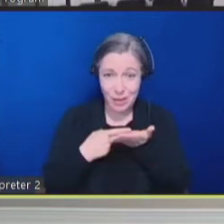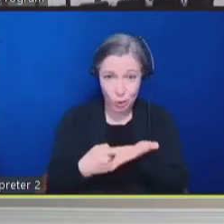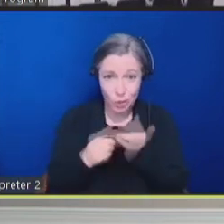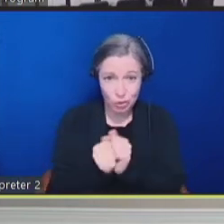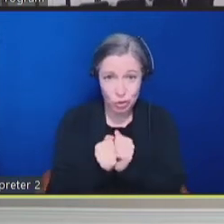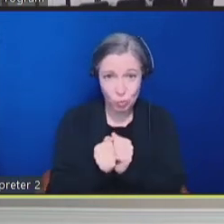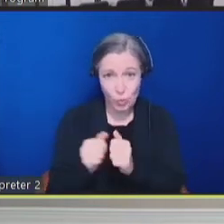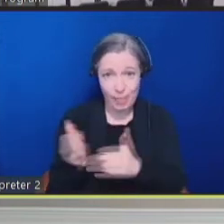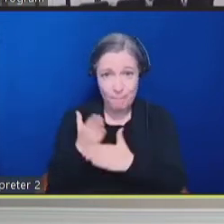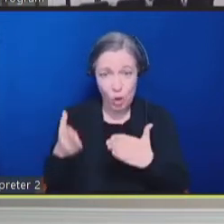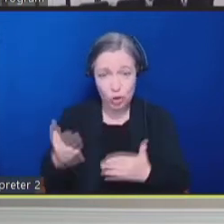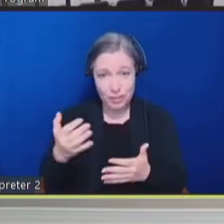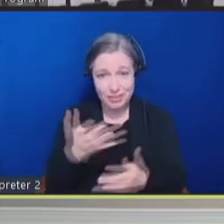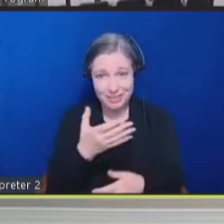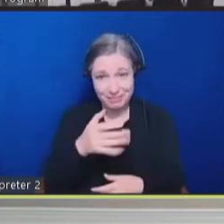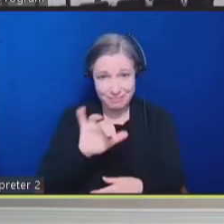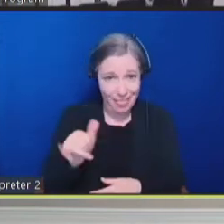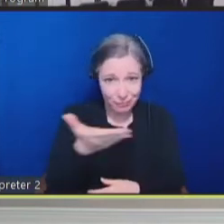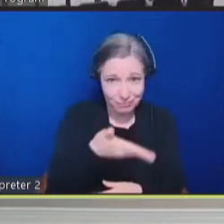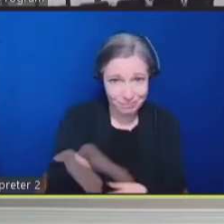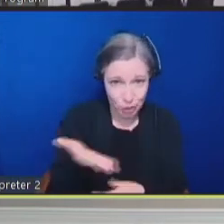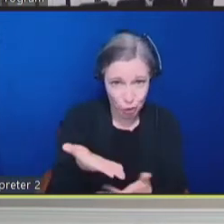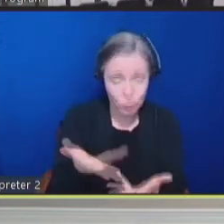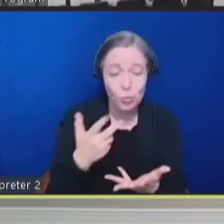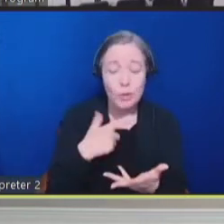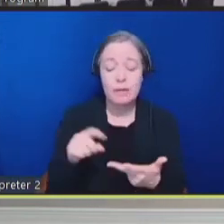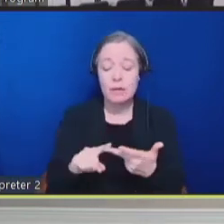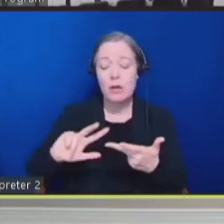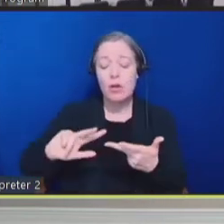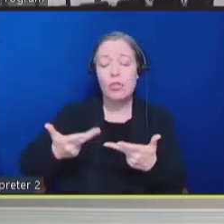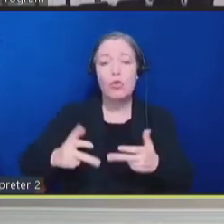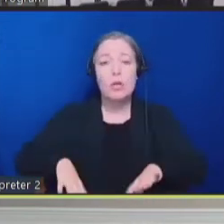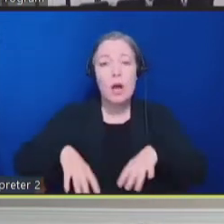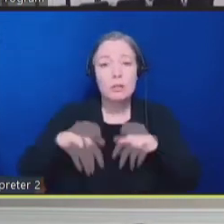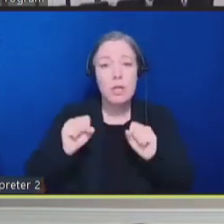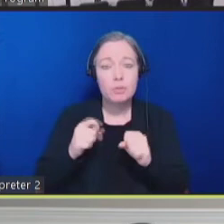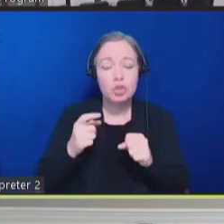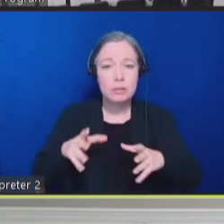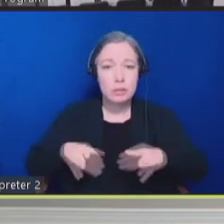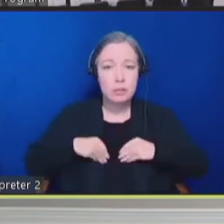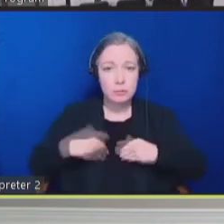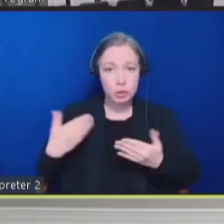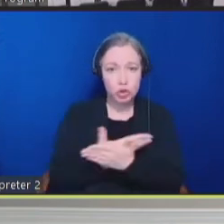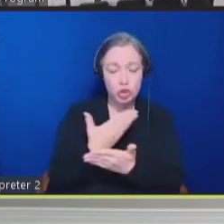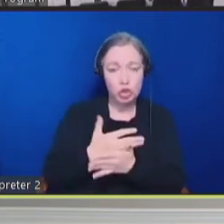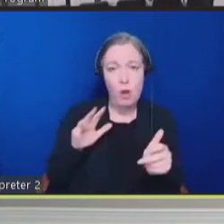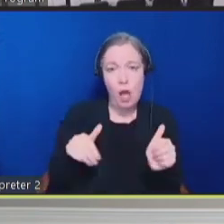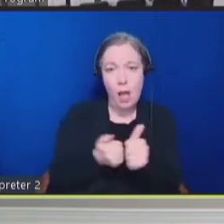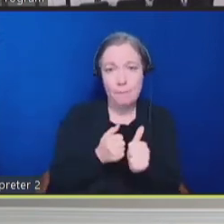And third is adoption of our new and updated vaccine recommendations. And specifically,